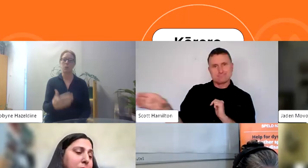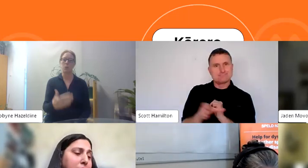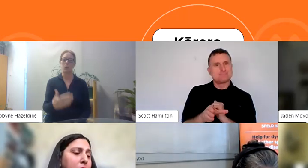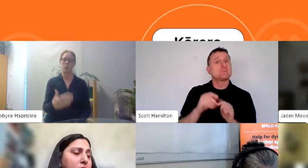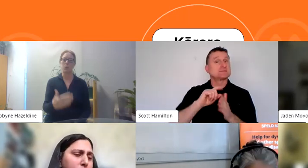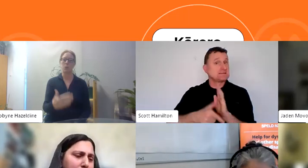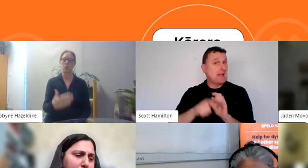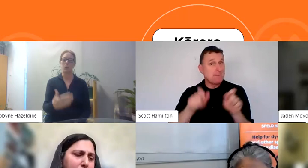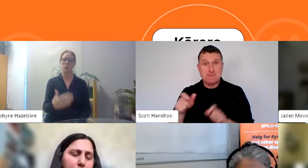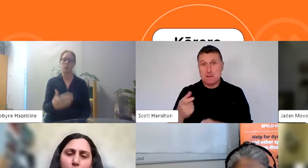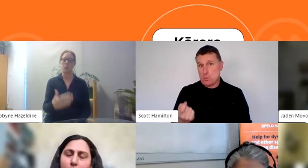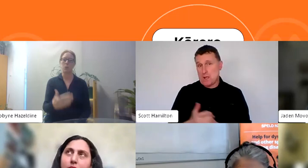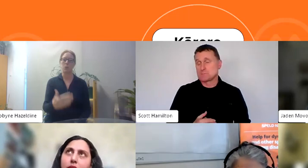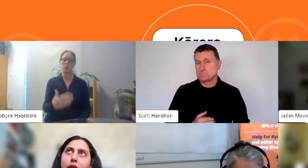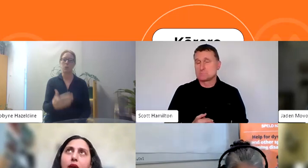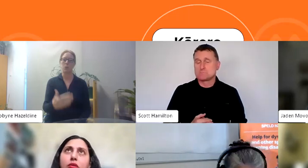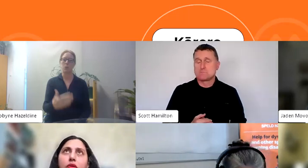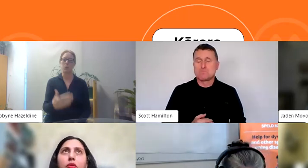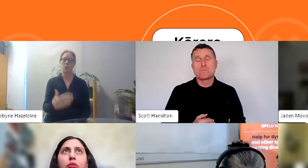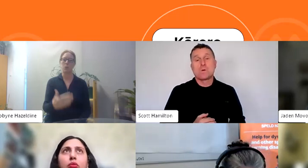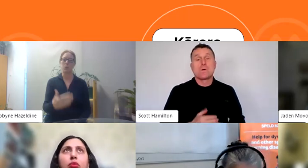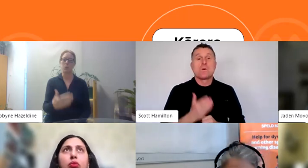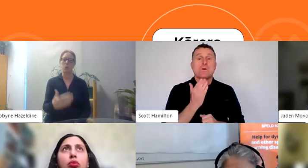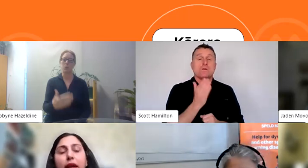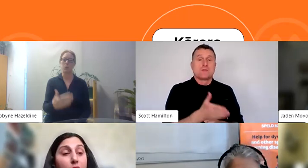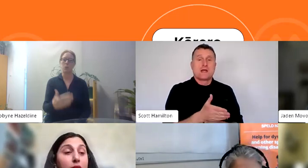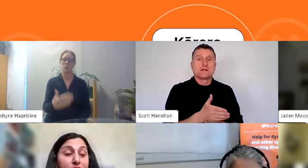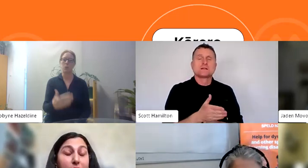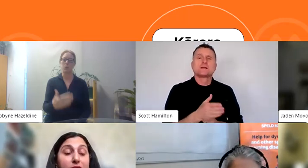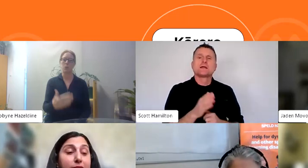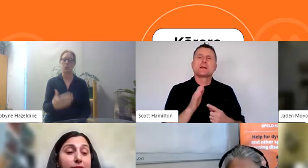people. So it's really, really important to -- I cannot emphasise